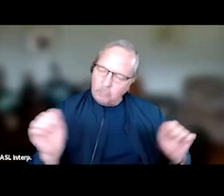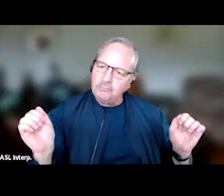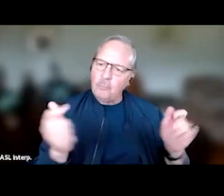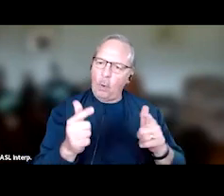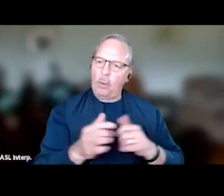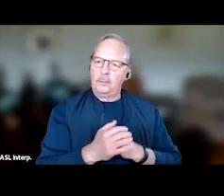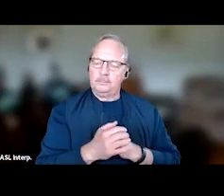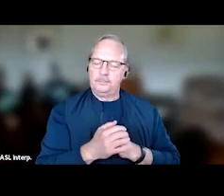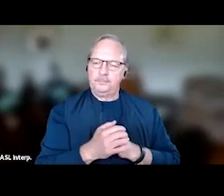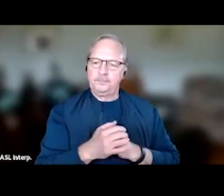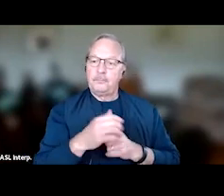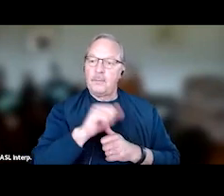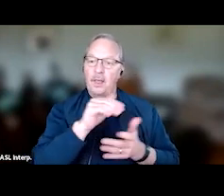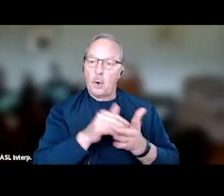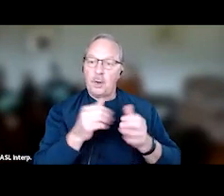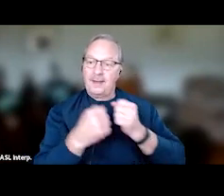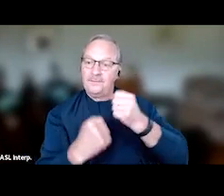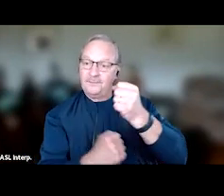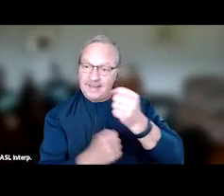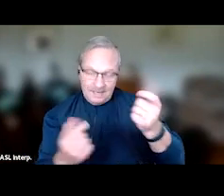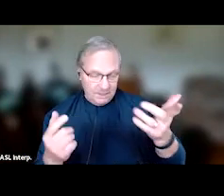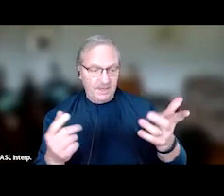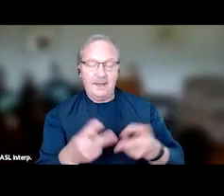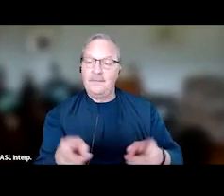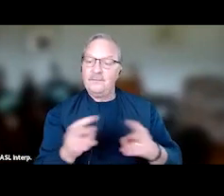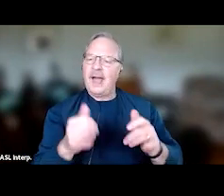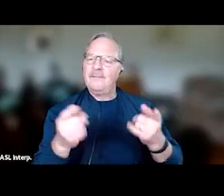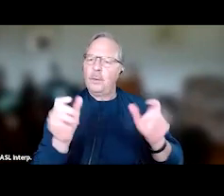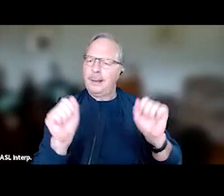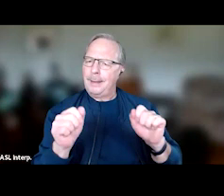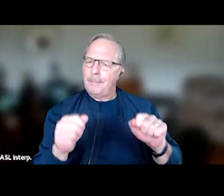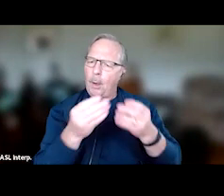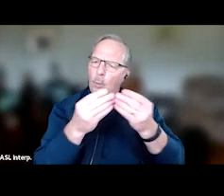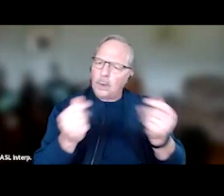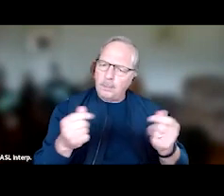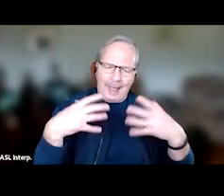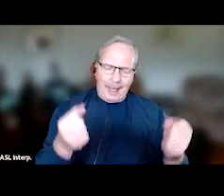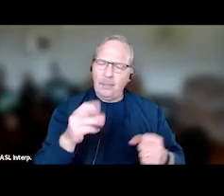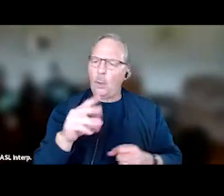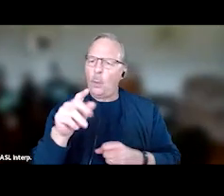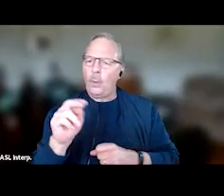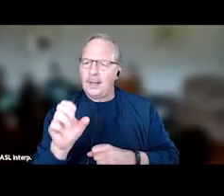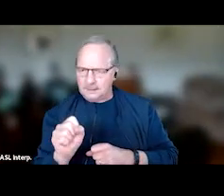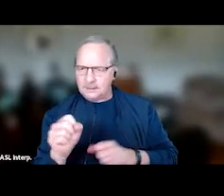Another core foundational values that everyone is capable of recovery, health, and wellness with the right support.